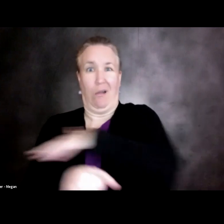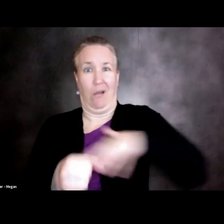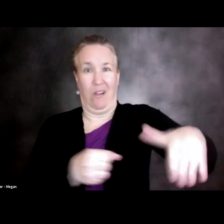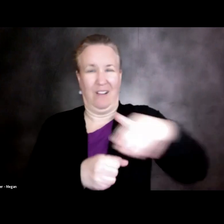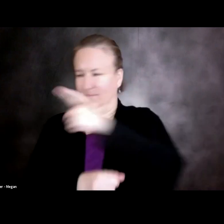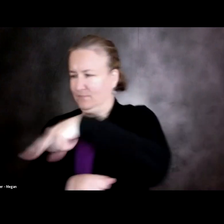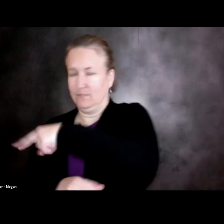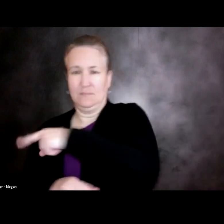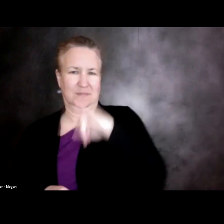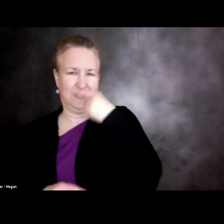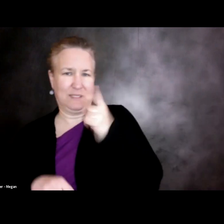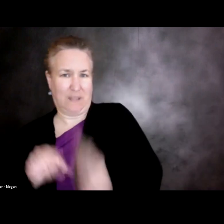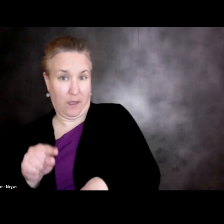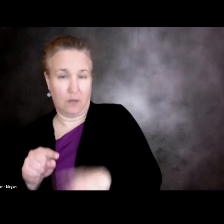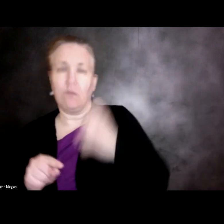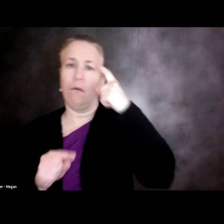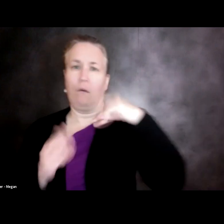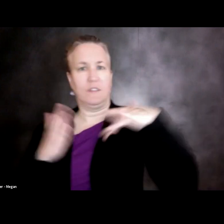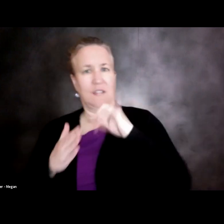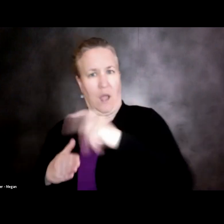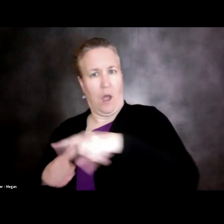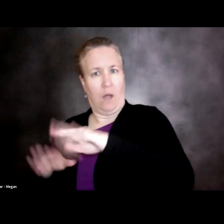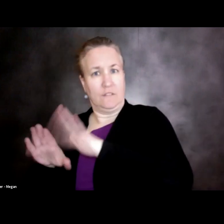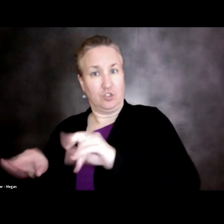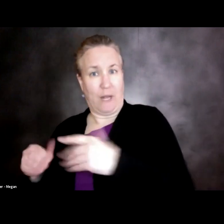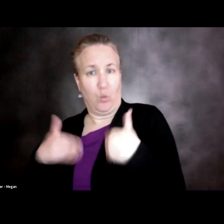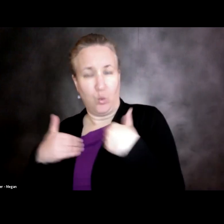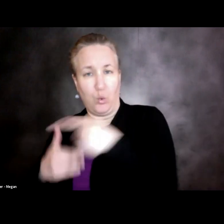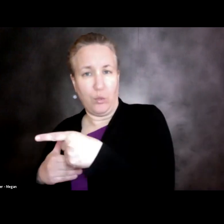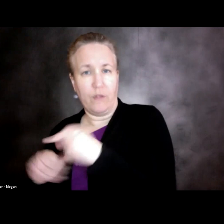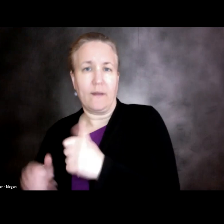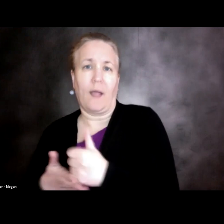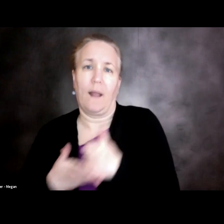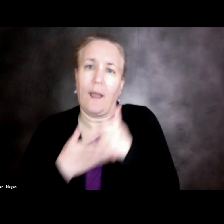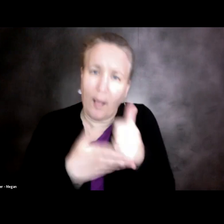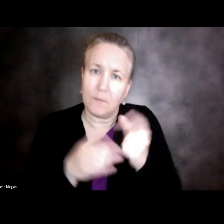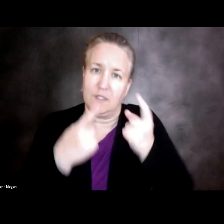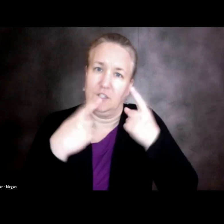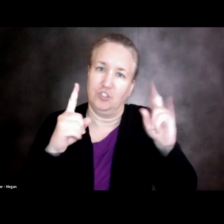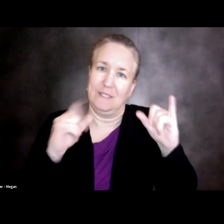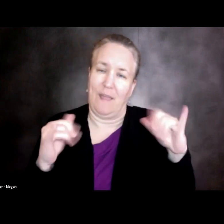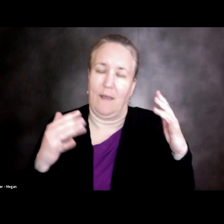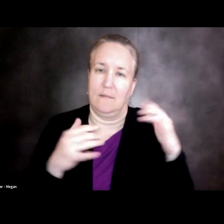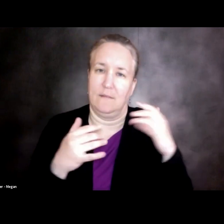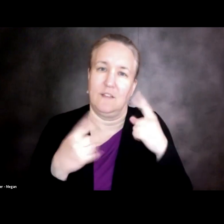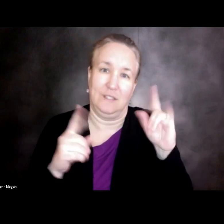but that the study of children and youth can help to achieve. Thank you.